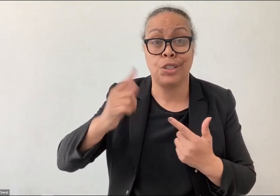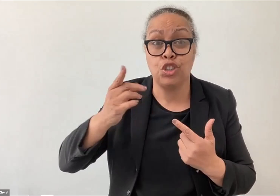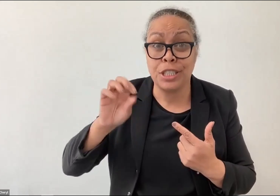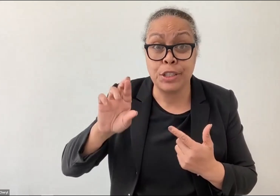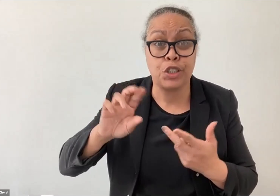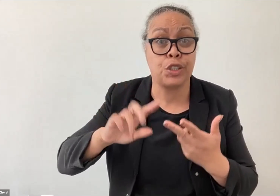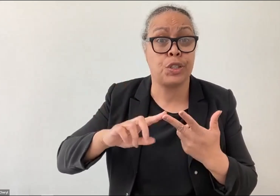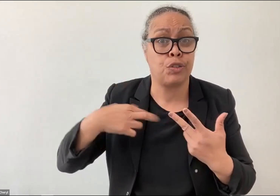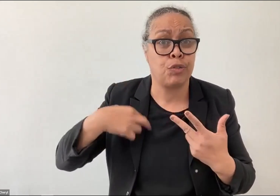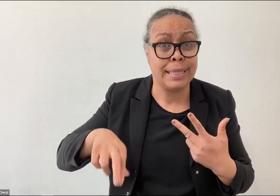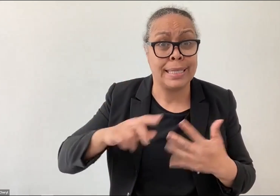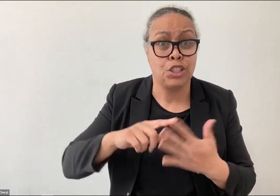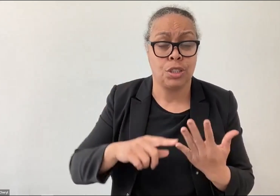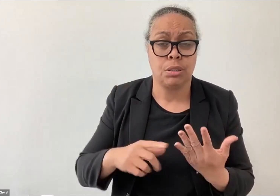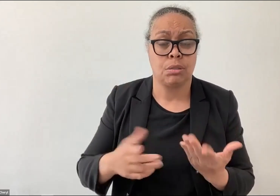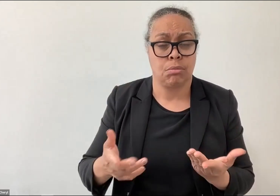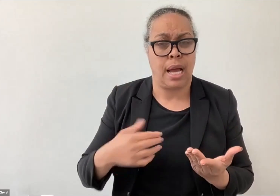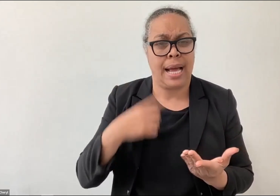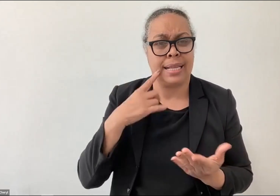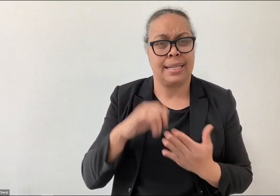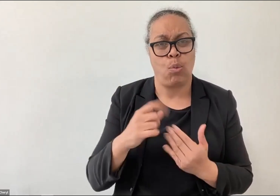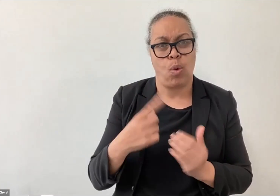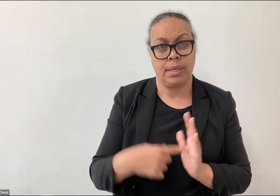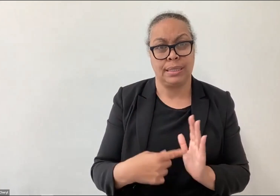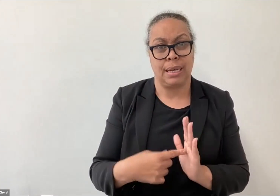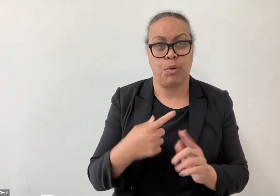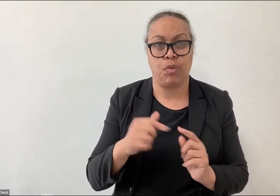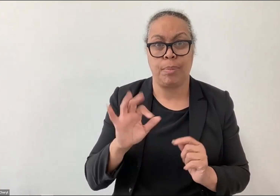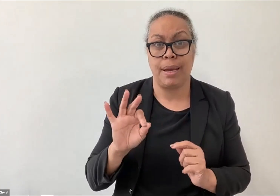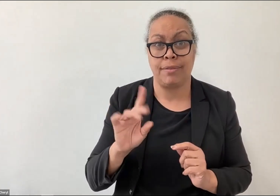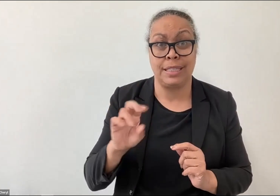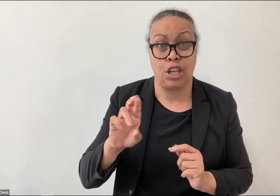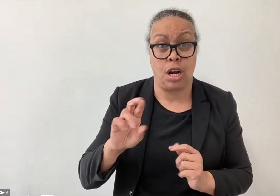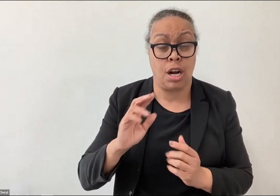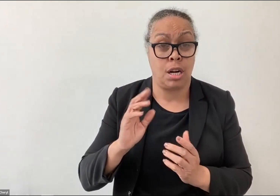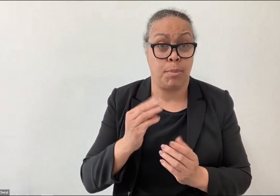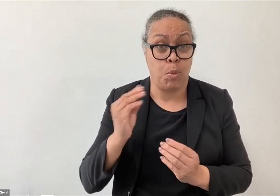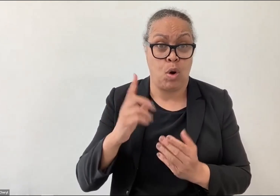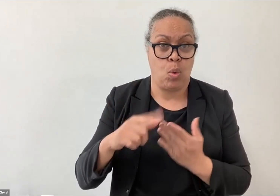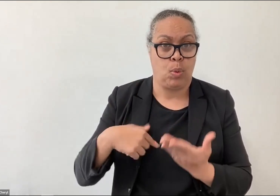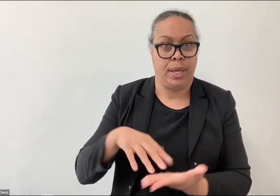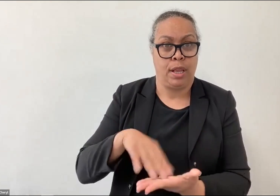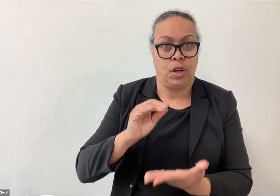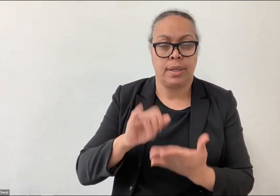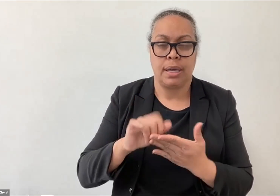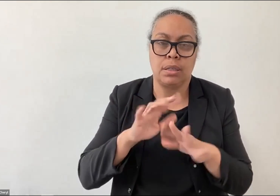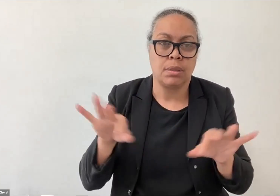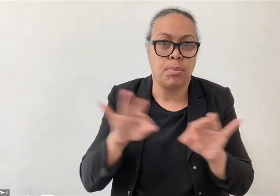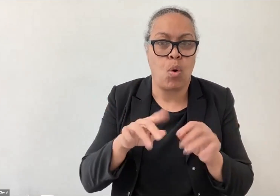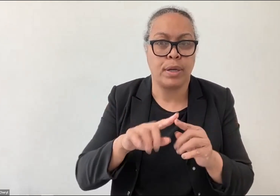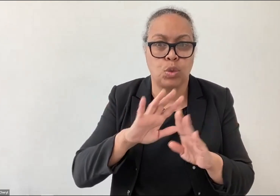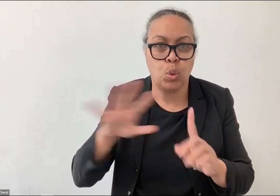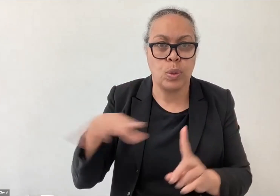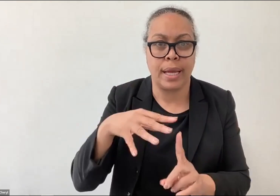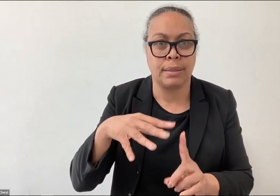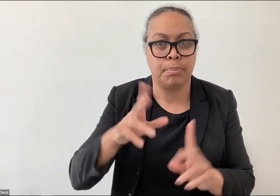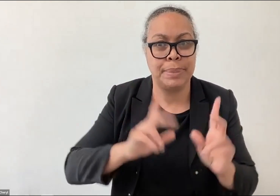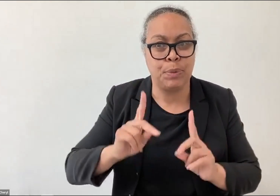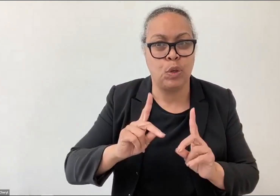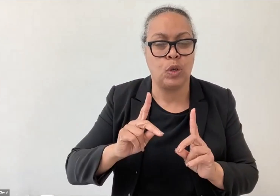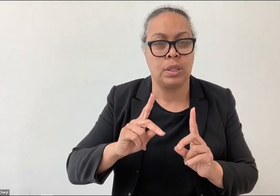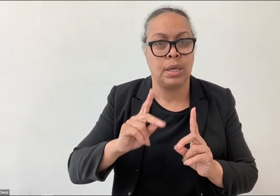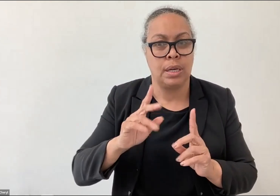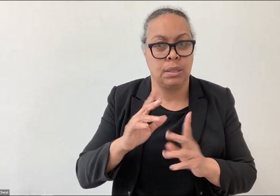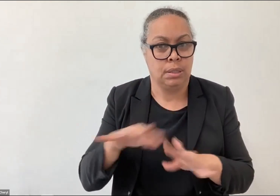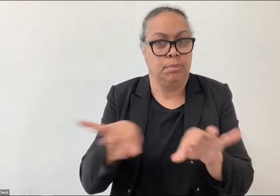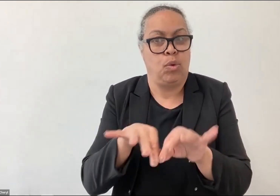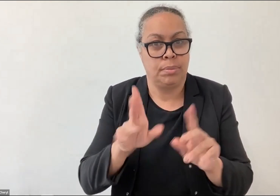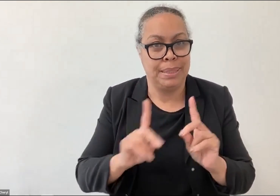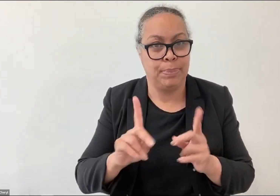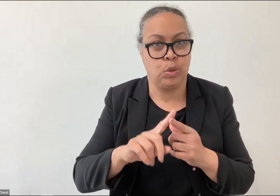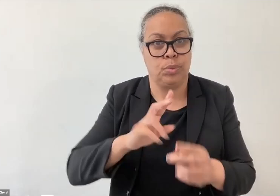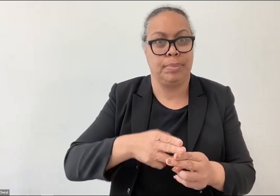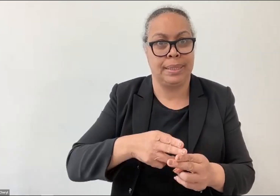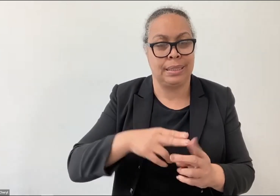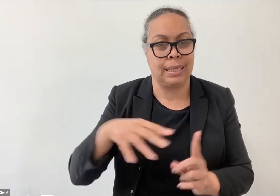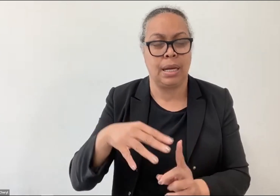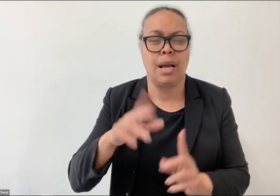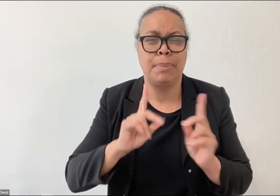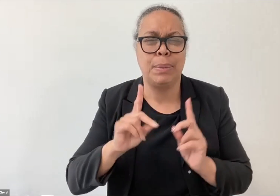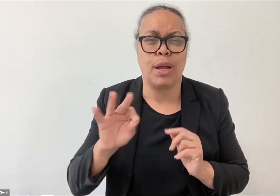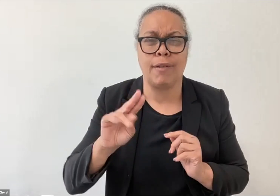I think one of the examples that comes out of the fdr memorial is the importance of highlighting people of note, and people have. note, You know, that's a very broad definition.